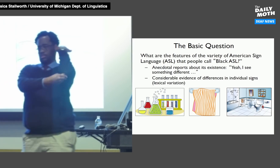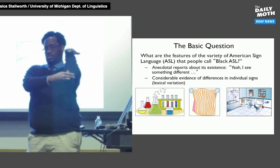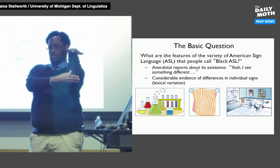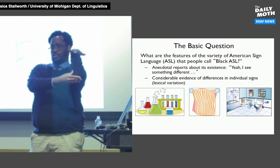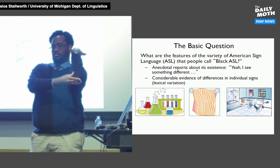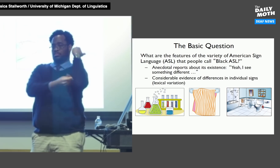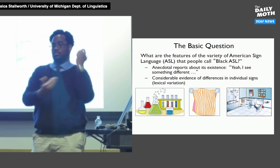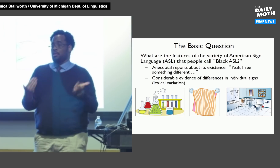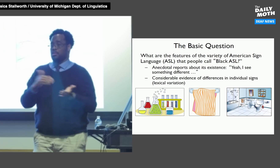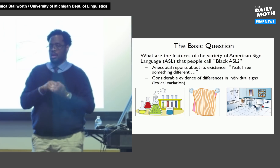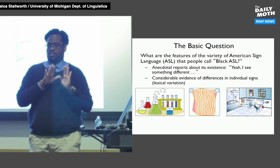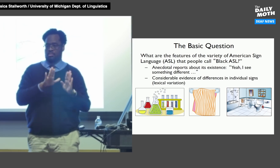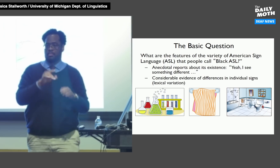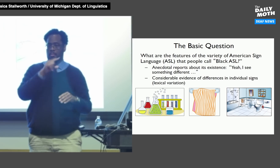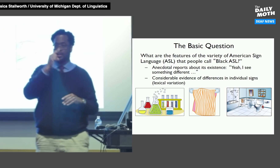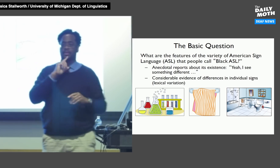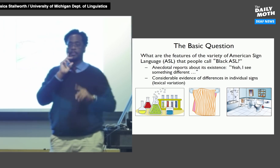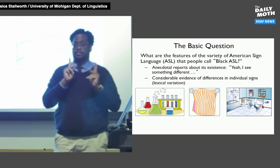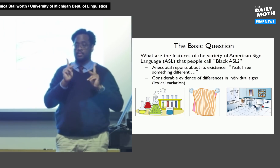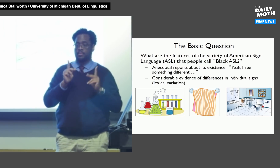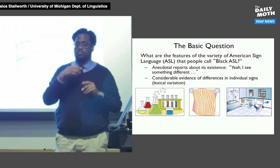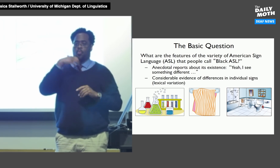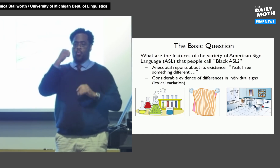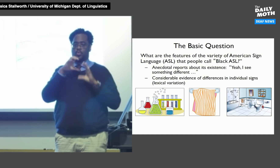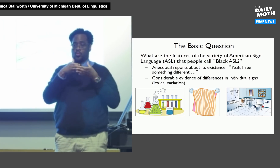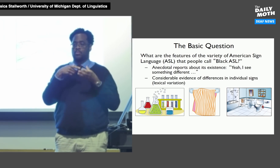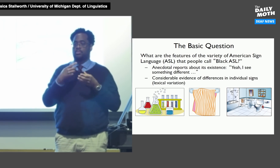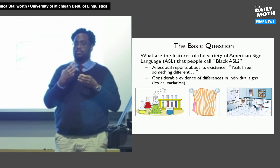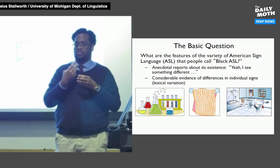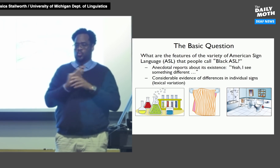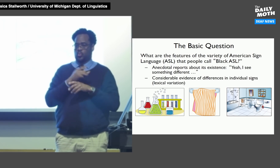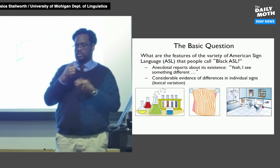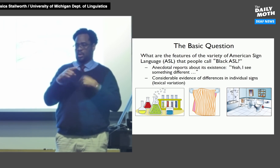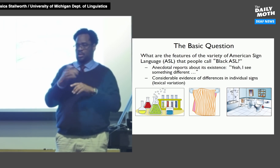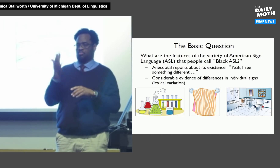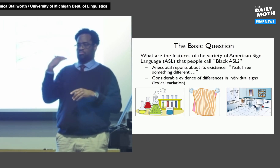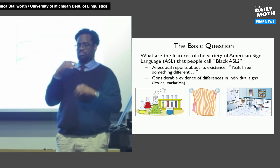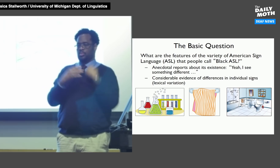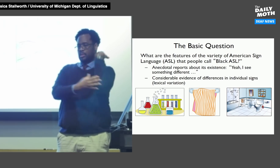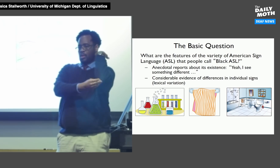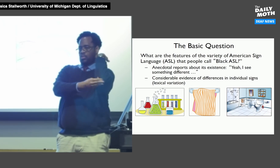(Shows sign). Again, this is among Black Deaf people from older groups who used it in the past.